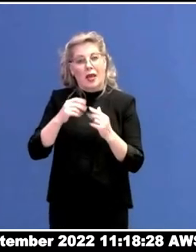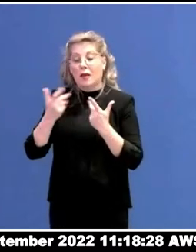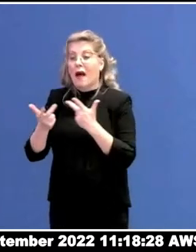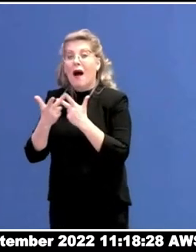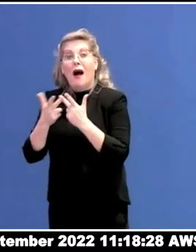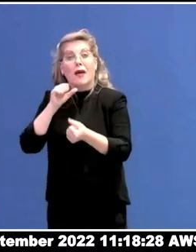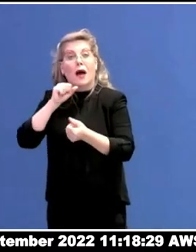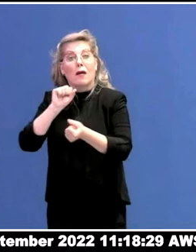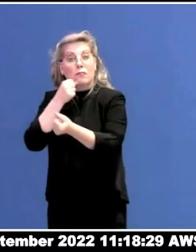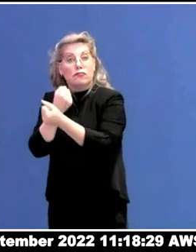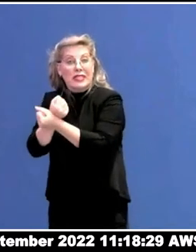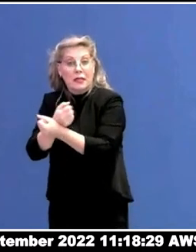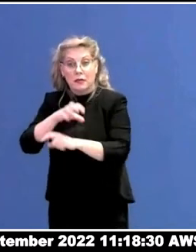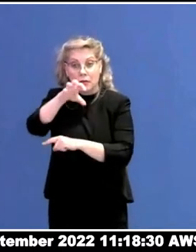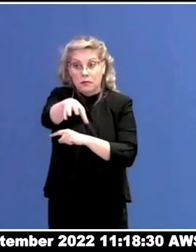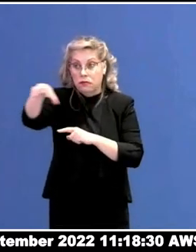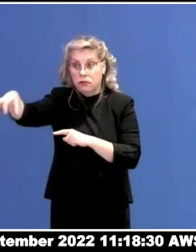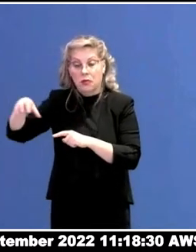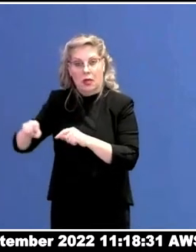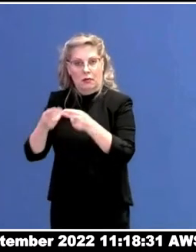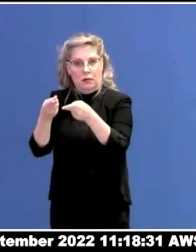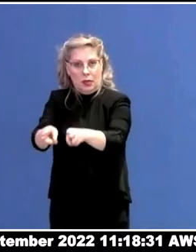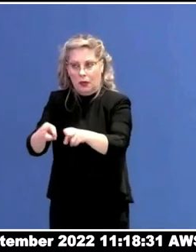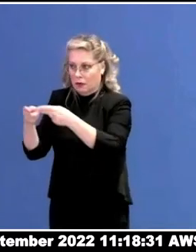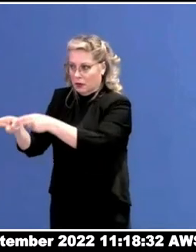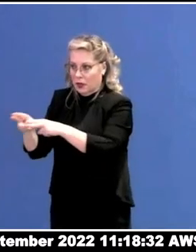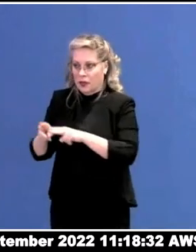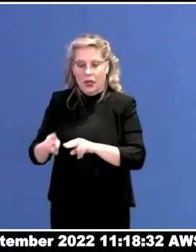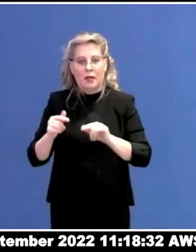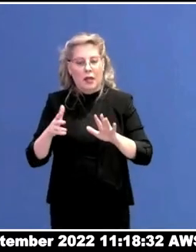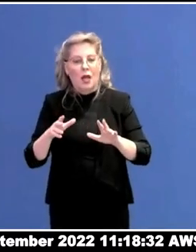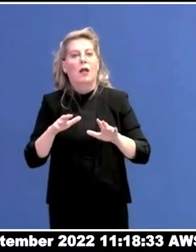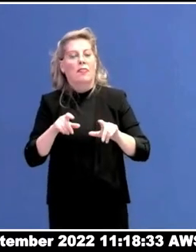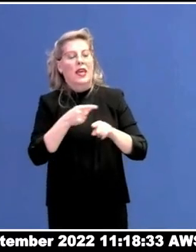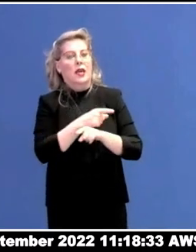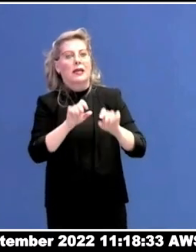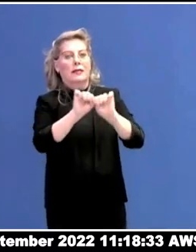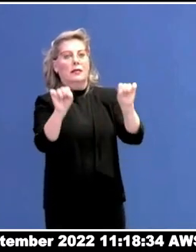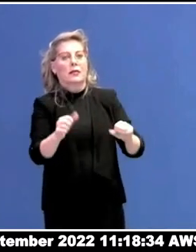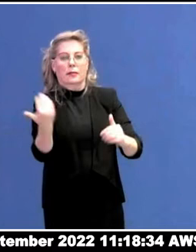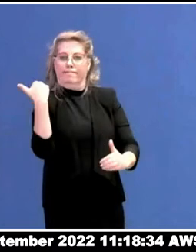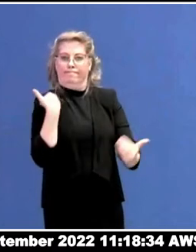MS McMAHON: And it's the case, isn't it, that there was a contract for initially six months